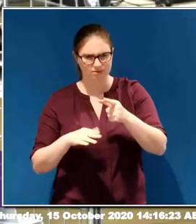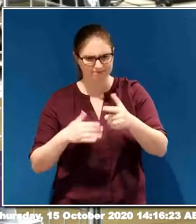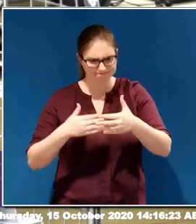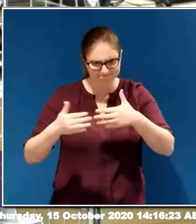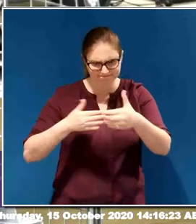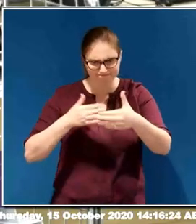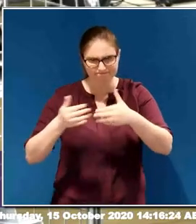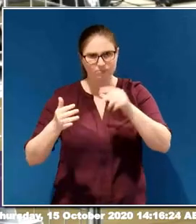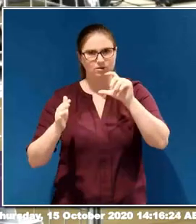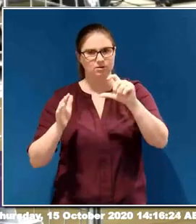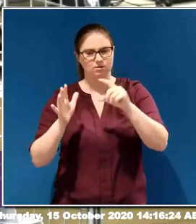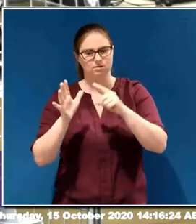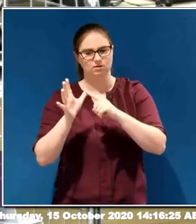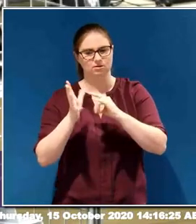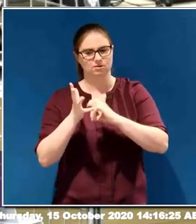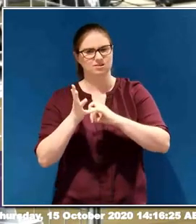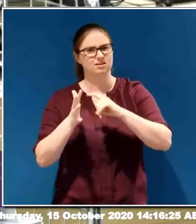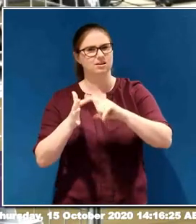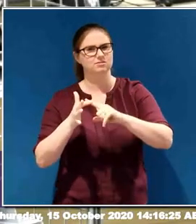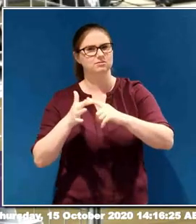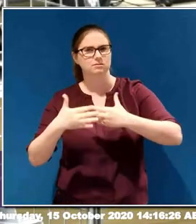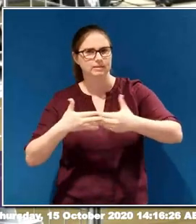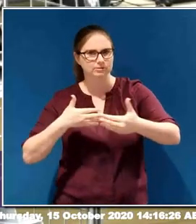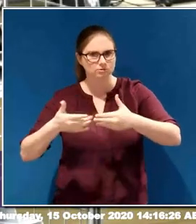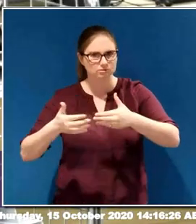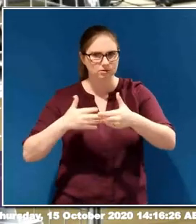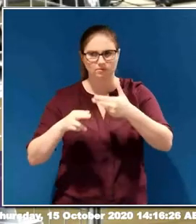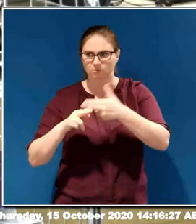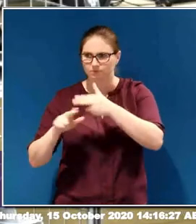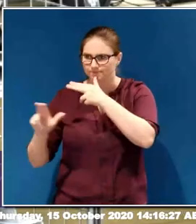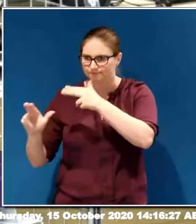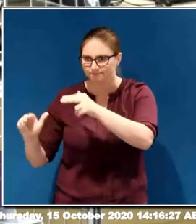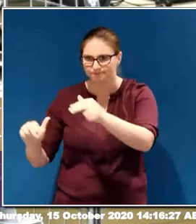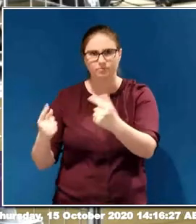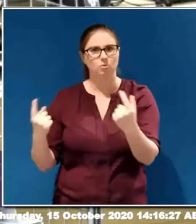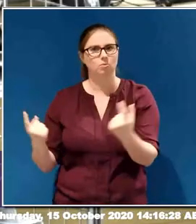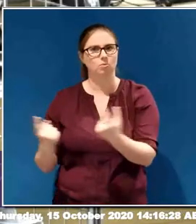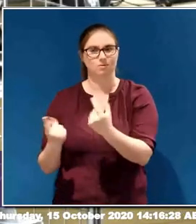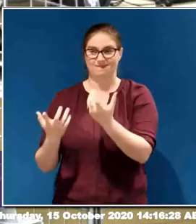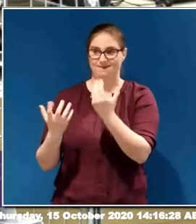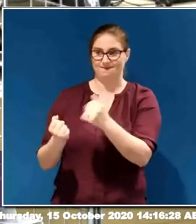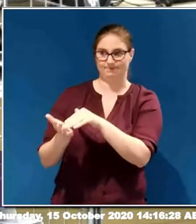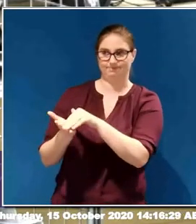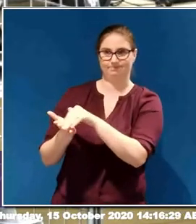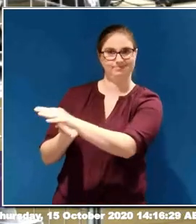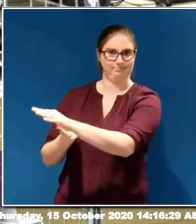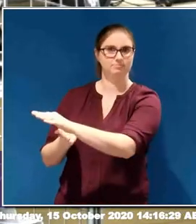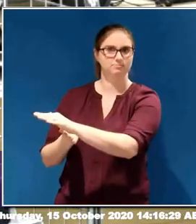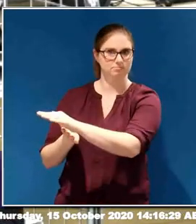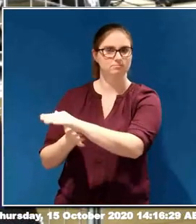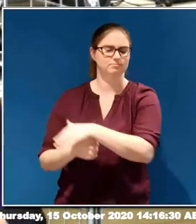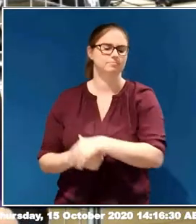Yes. And that was the case in reality, although not part of your role description? Yes.